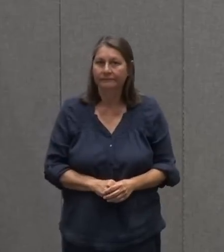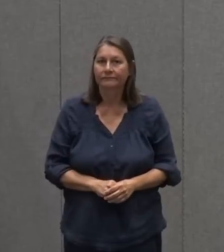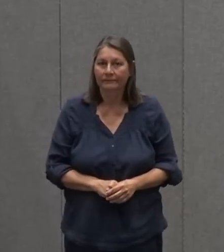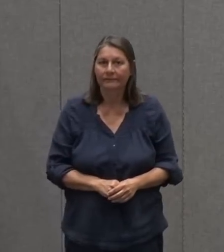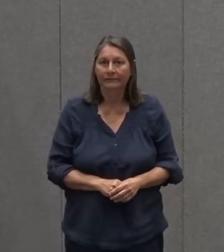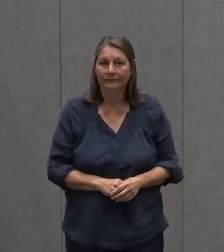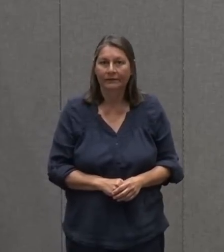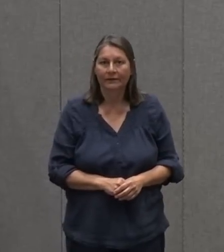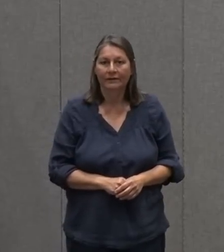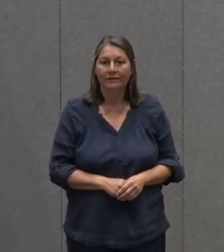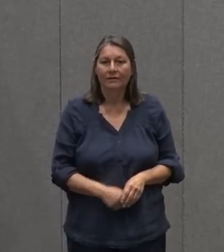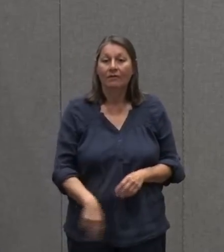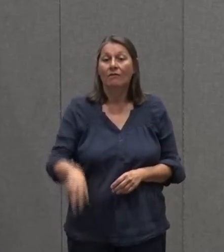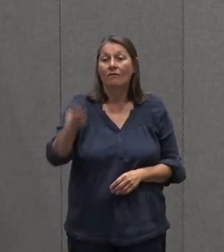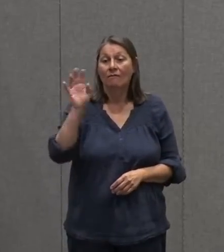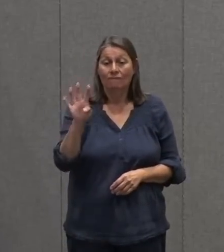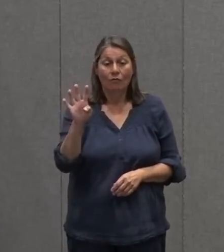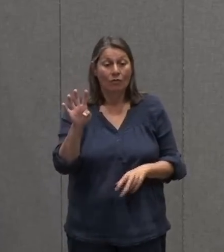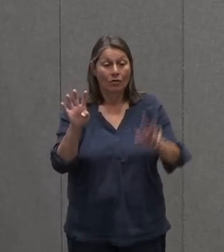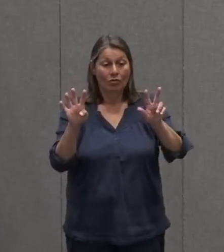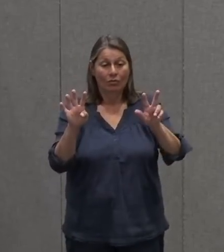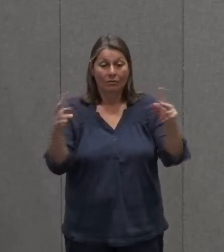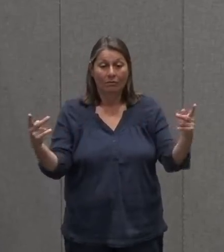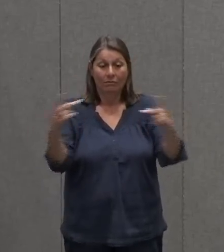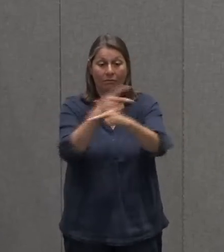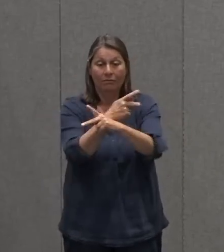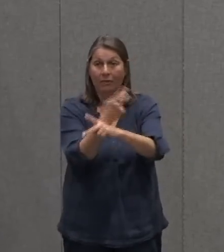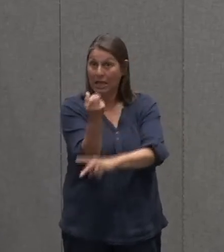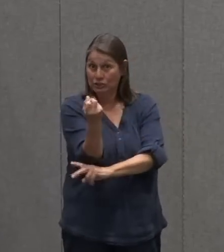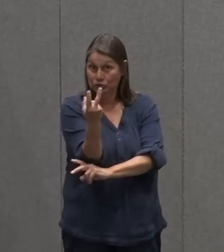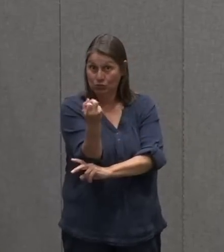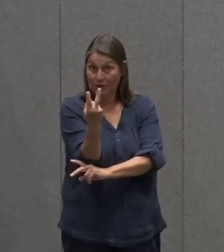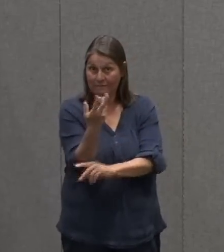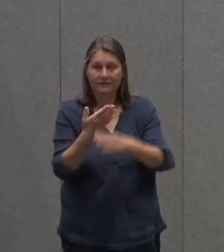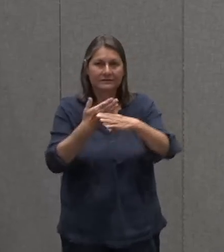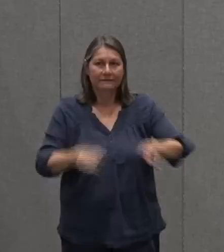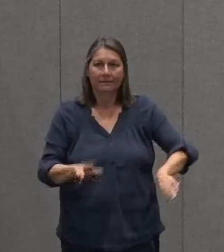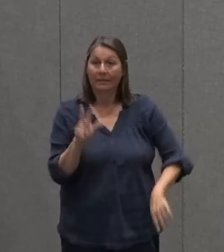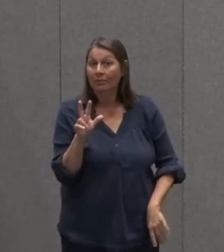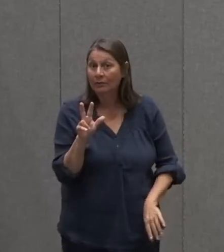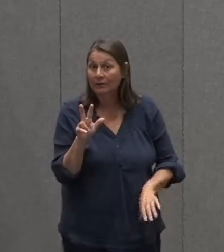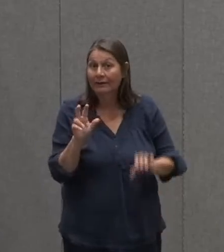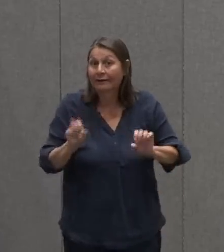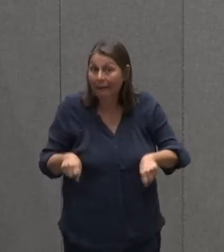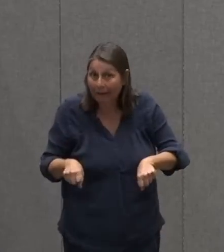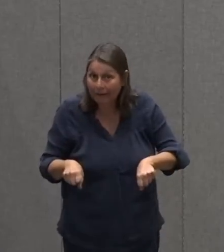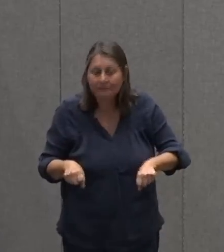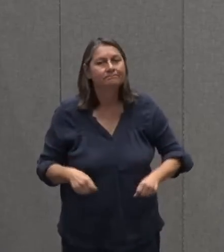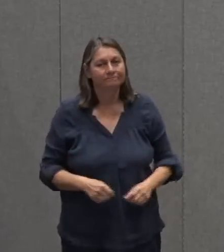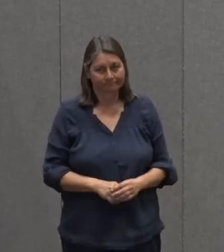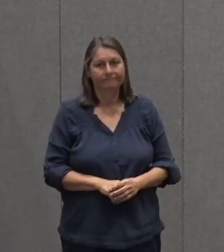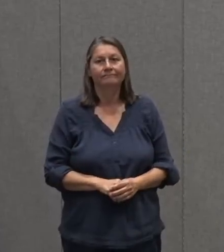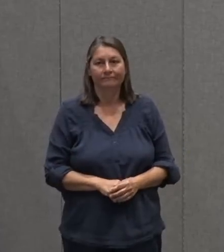And what about four times three, 12, is that divisible by three? Yep, four times.